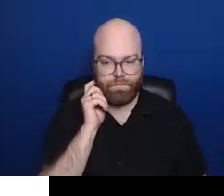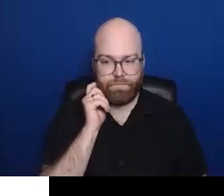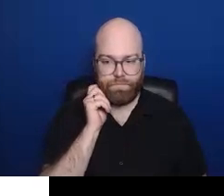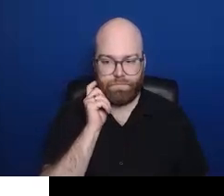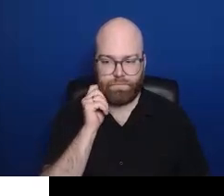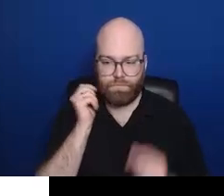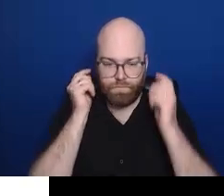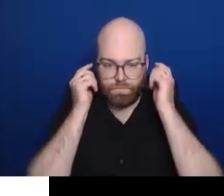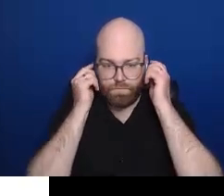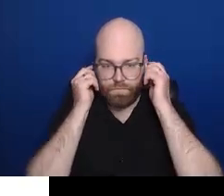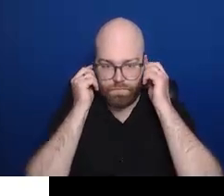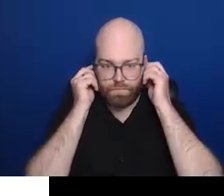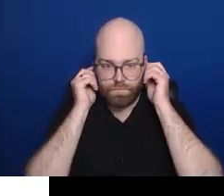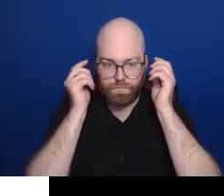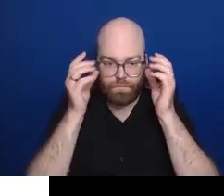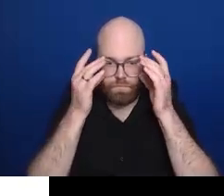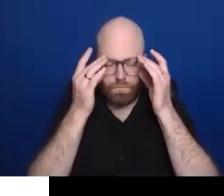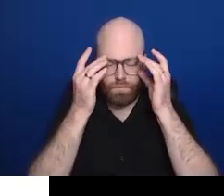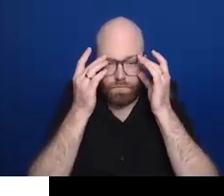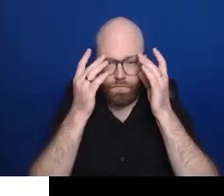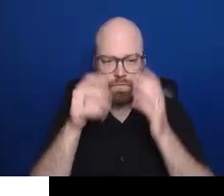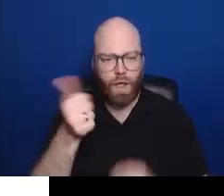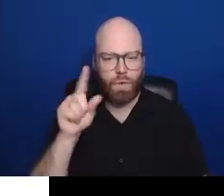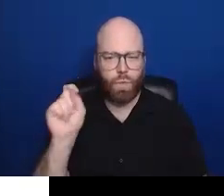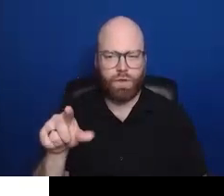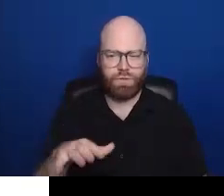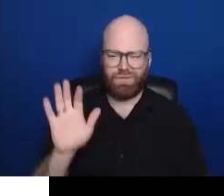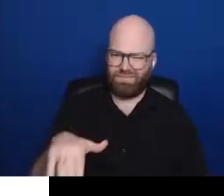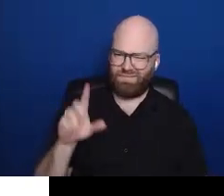Okay. So that's another question. Why is DACA always in the news.